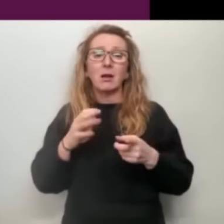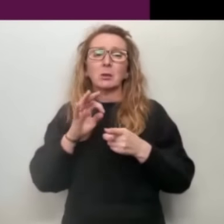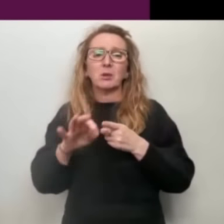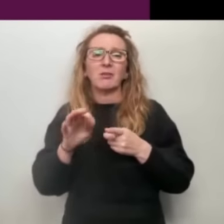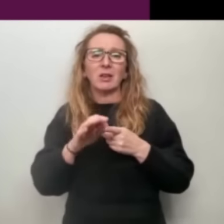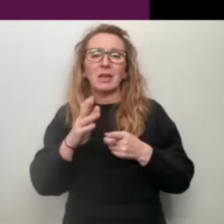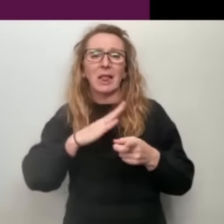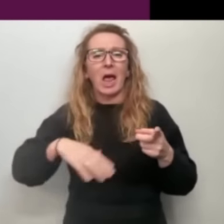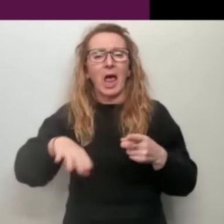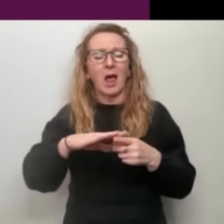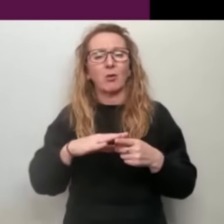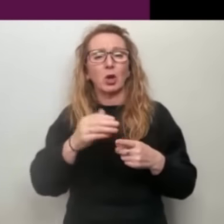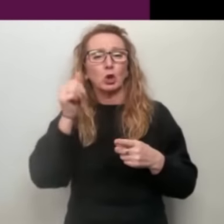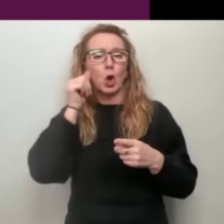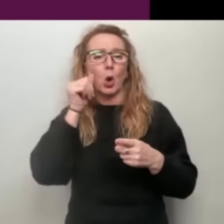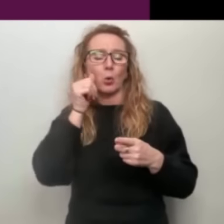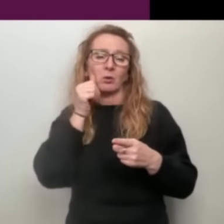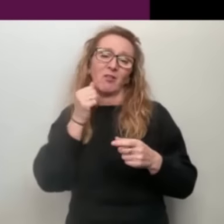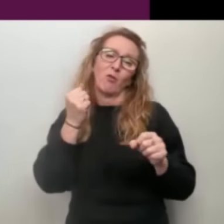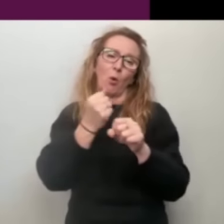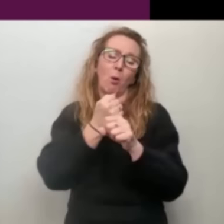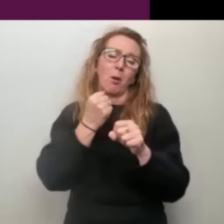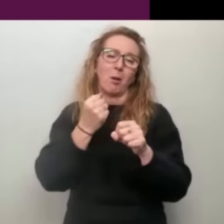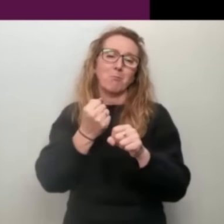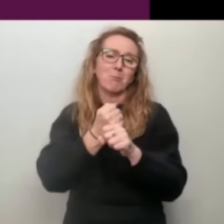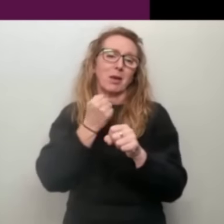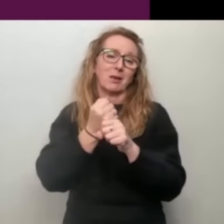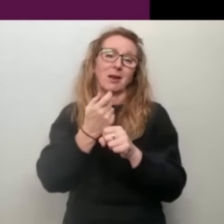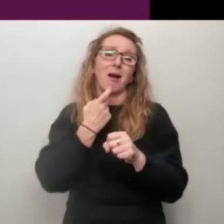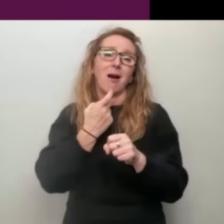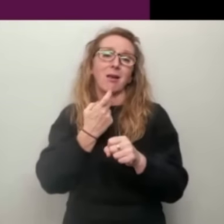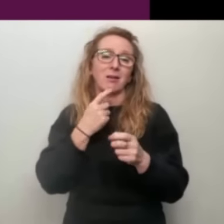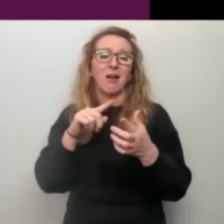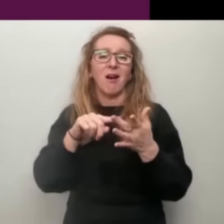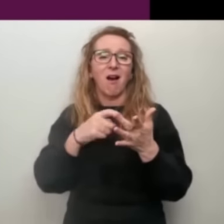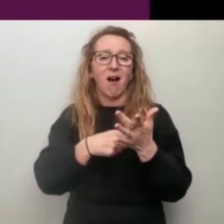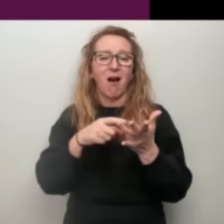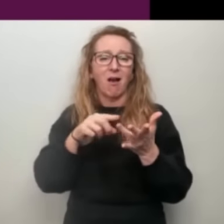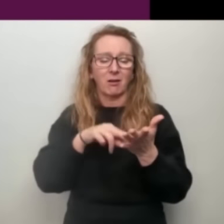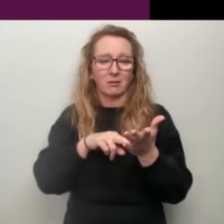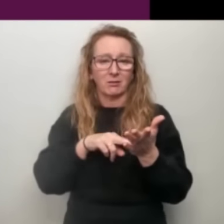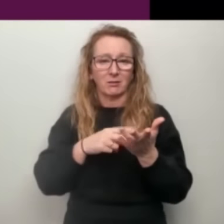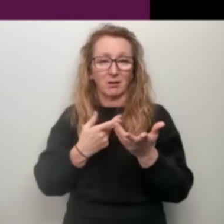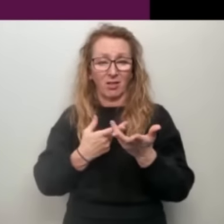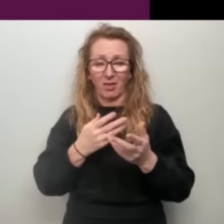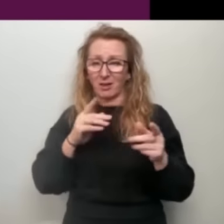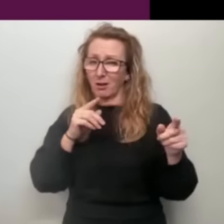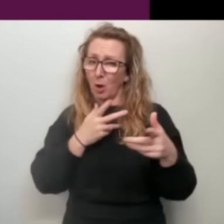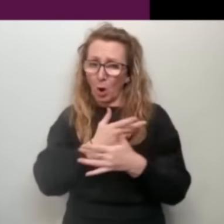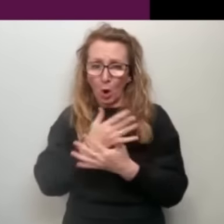for the manufacturer of iron. It sits within the east Shropshire coalfield, which provided abundant fuel and with easy access